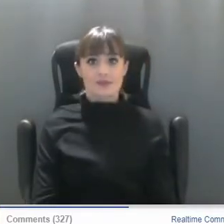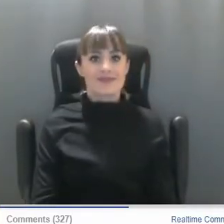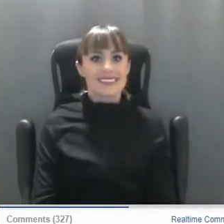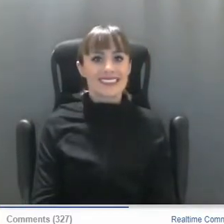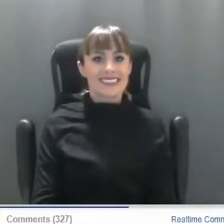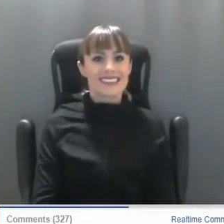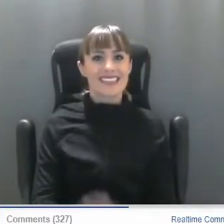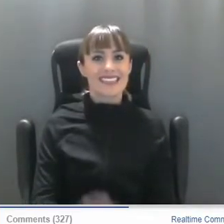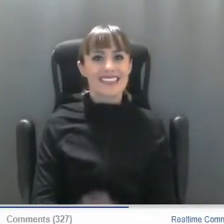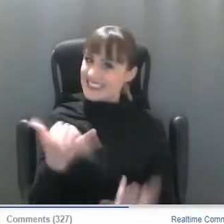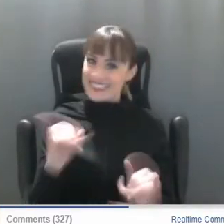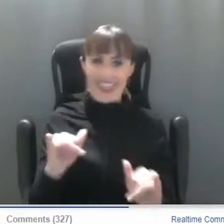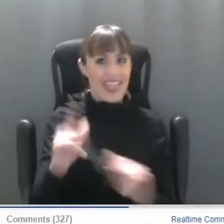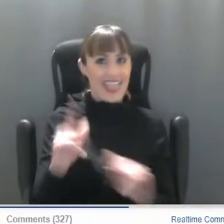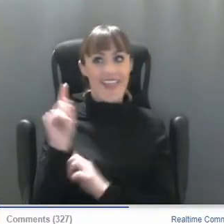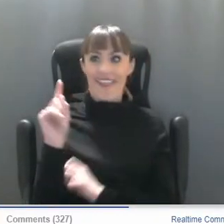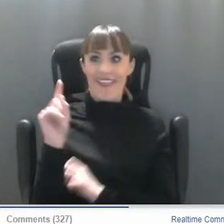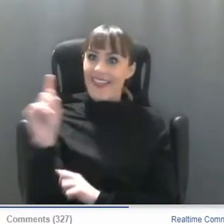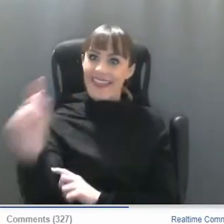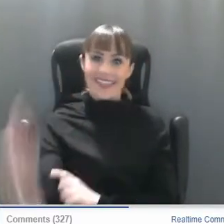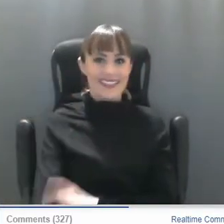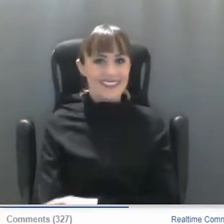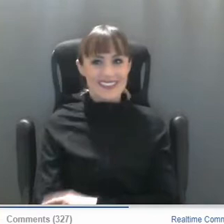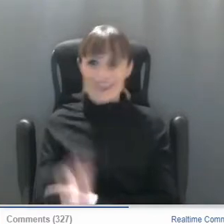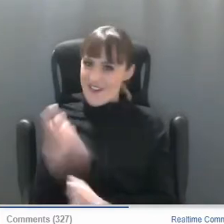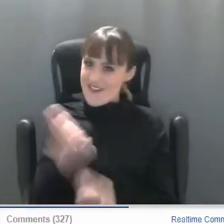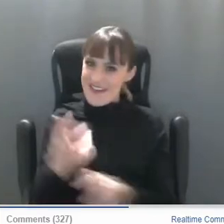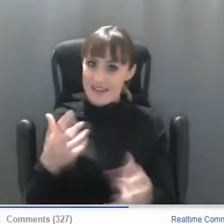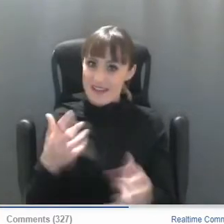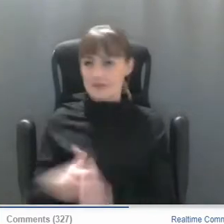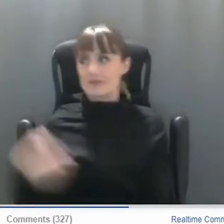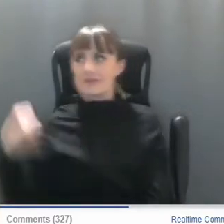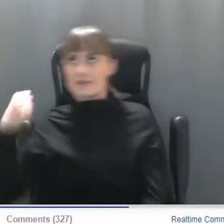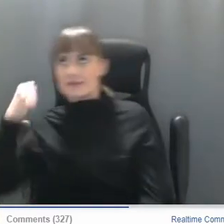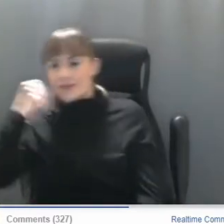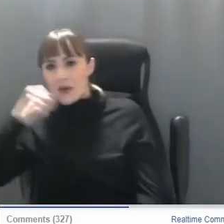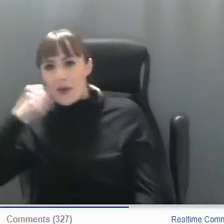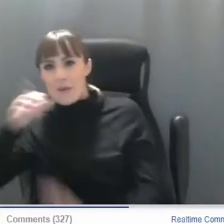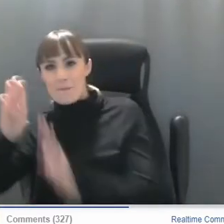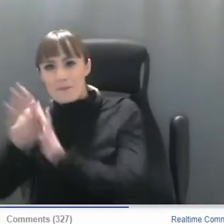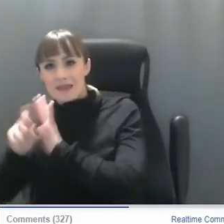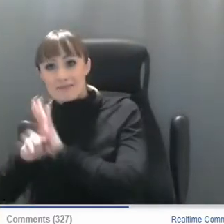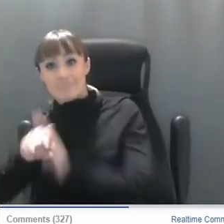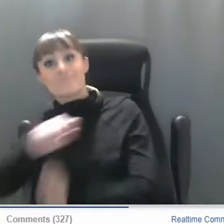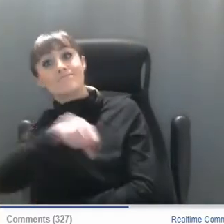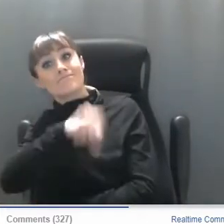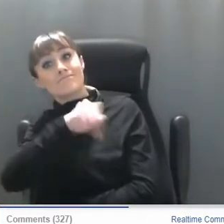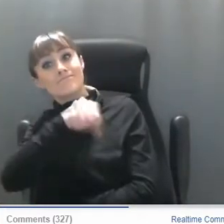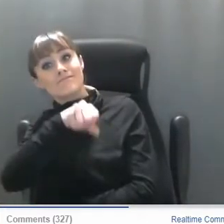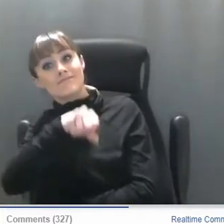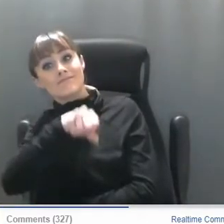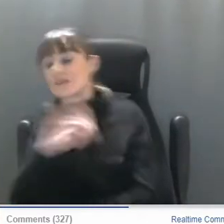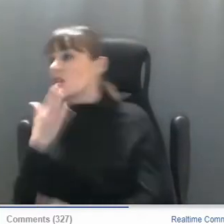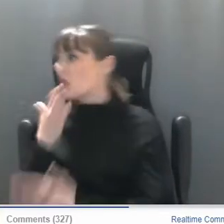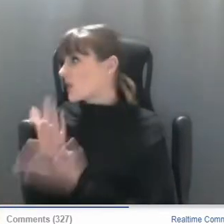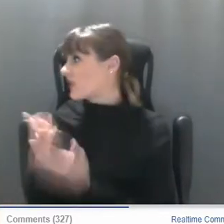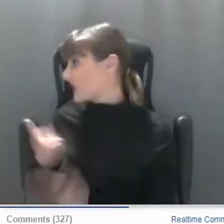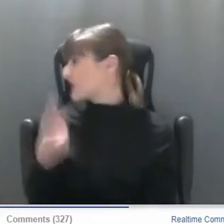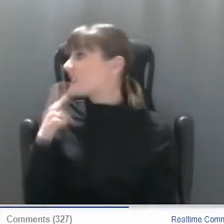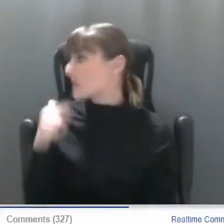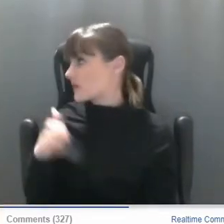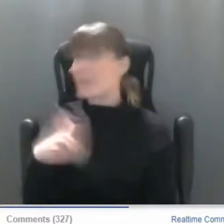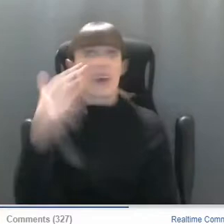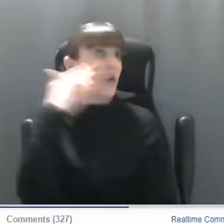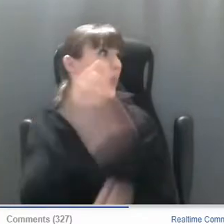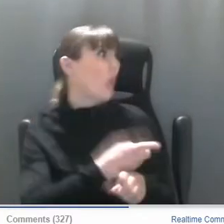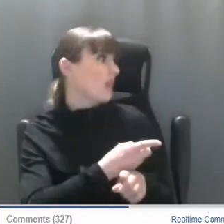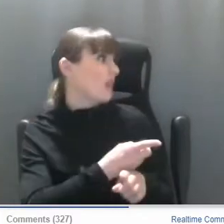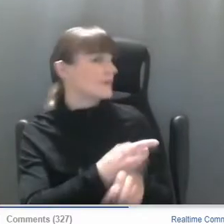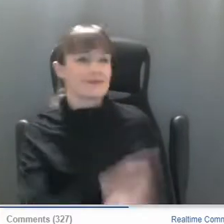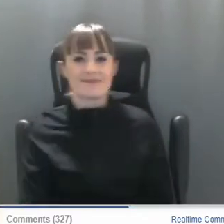He's a hard one to catch up, huh? It's a good thing he's cute! Alright, so